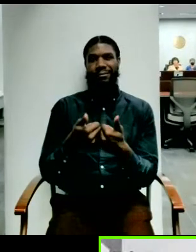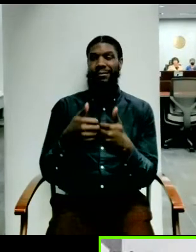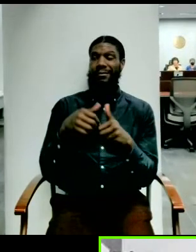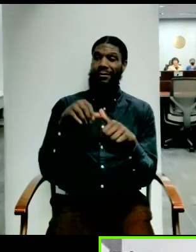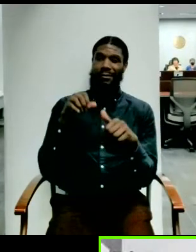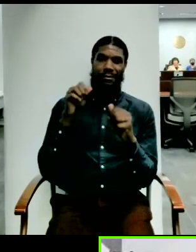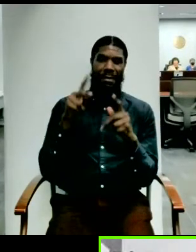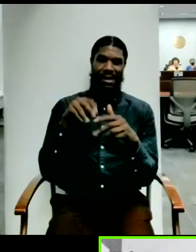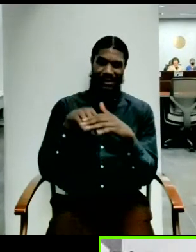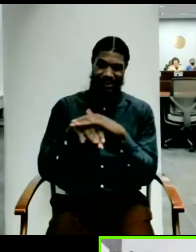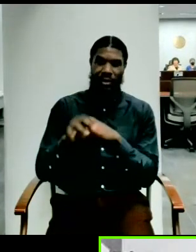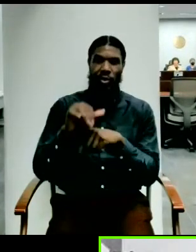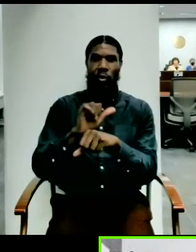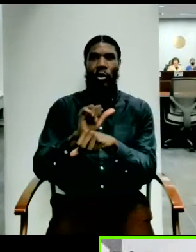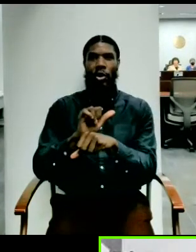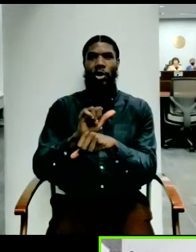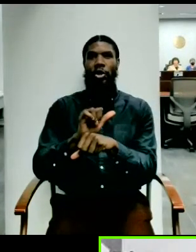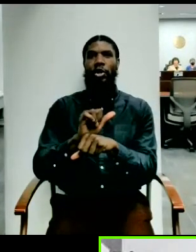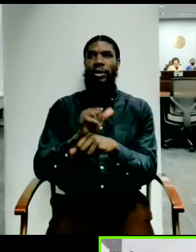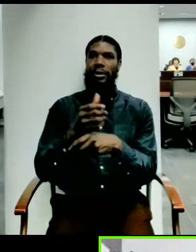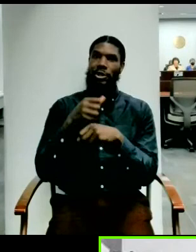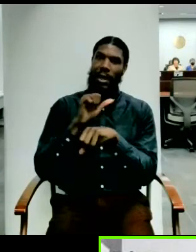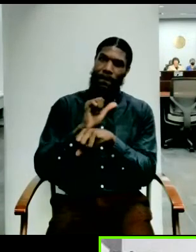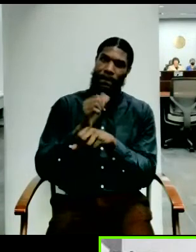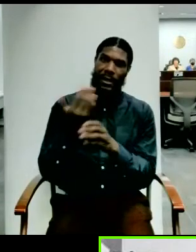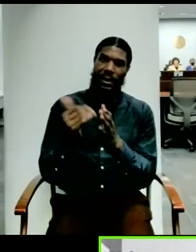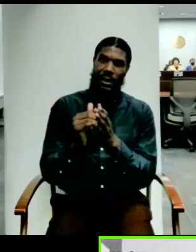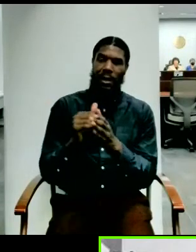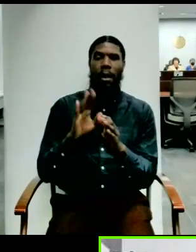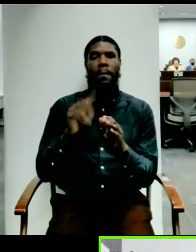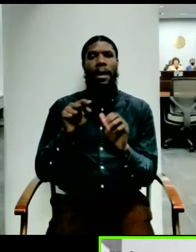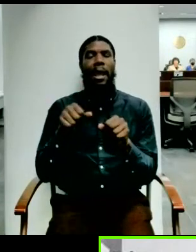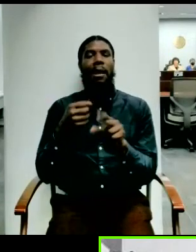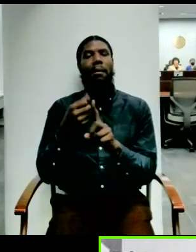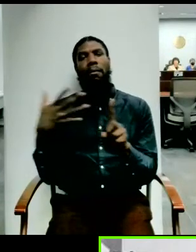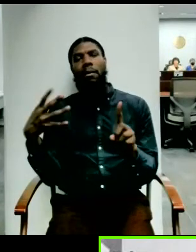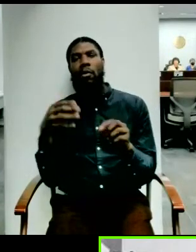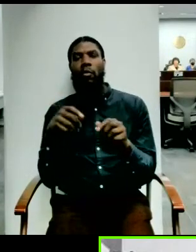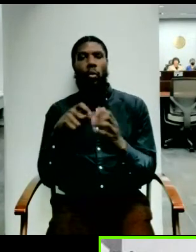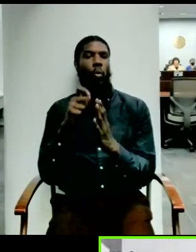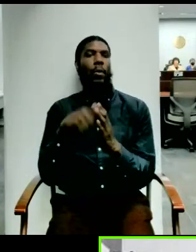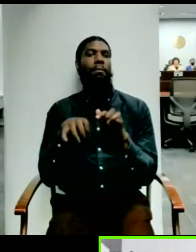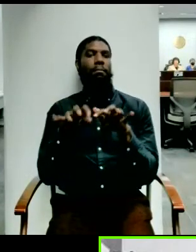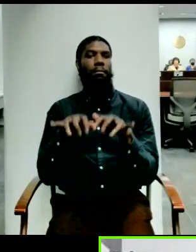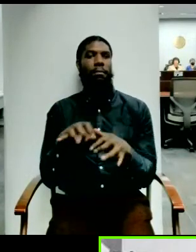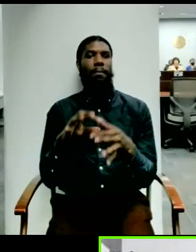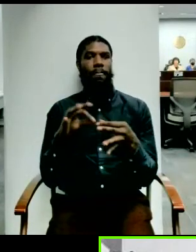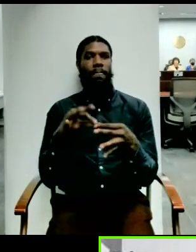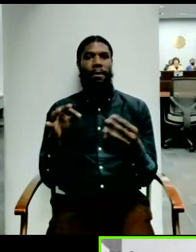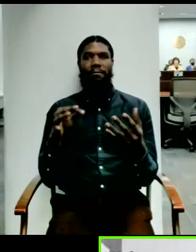I can also elaborate more in our written comments on that. That's really all I can share right now.